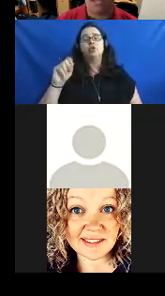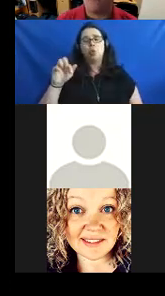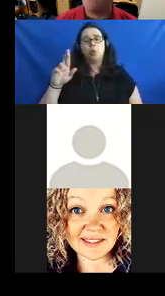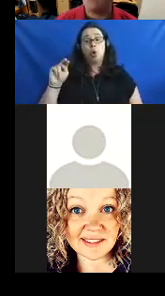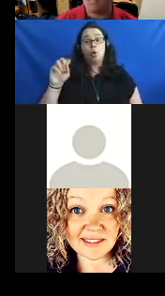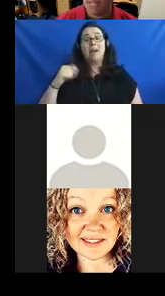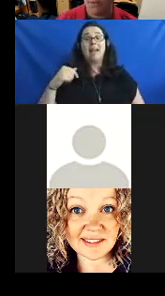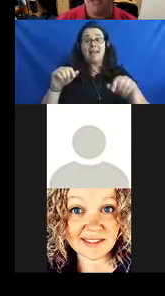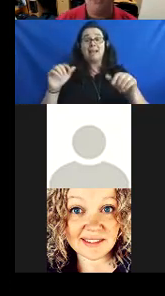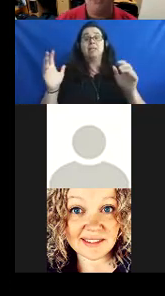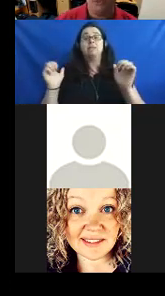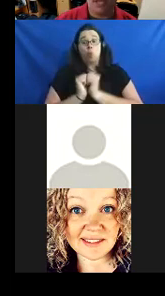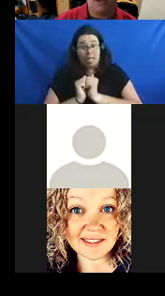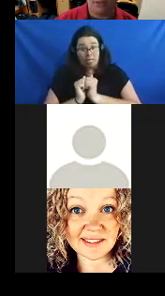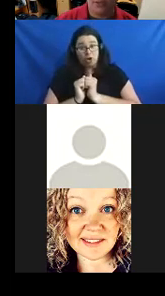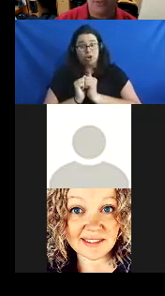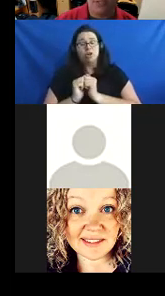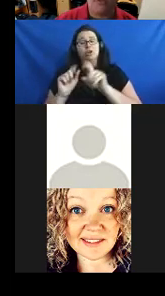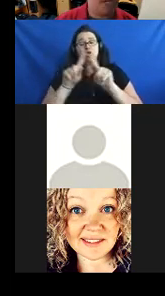FULL SCREEN MAGNIFIER.